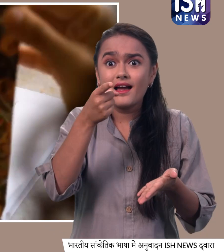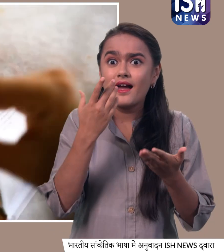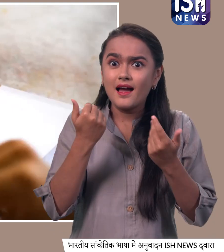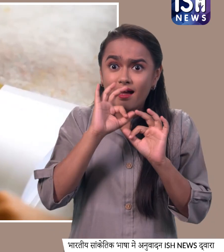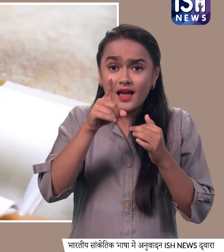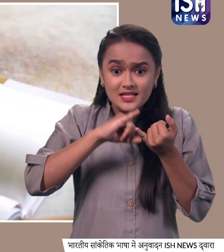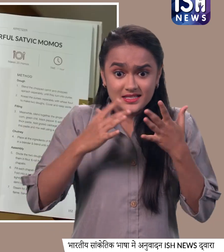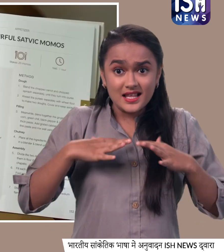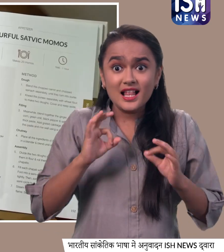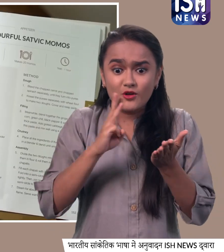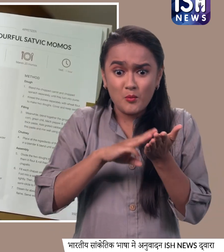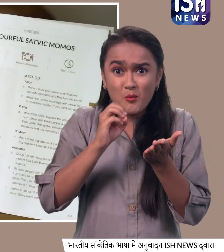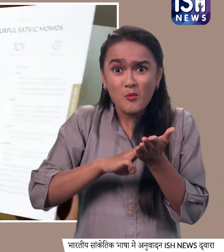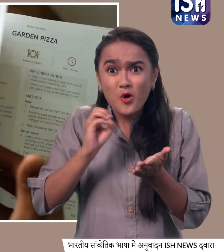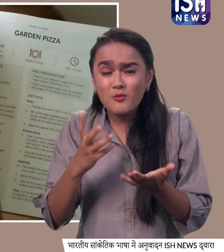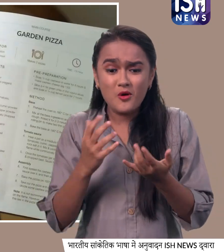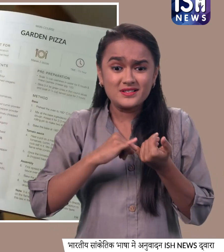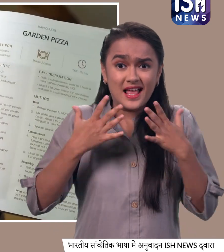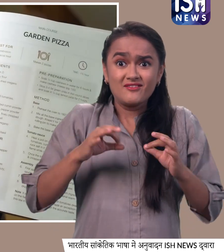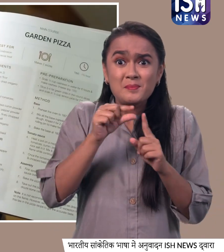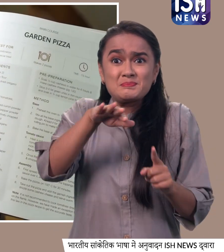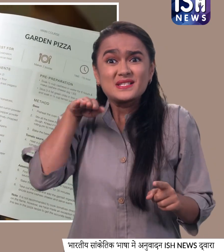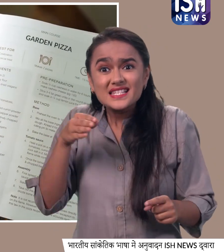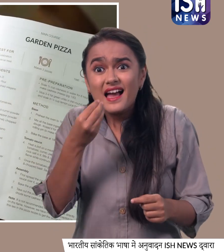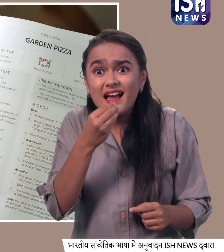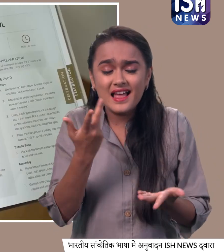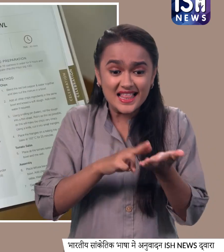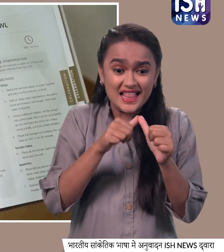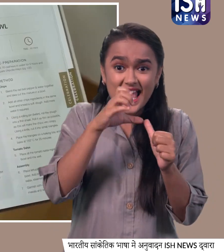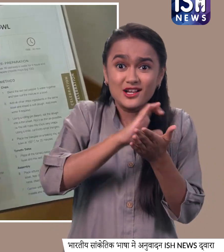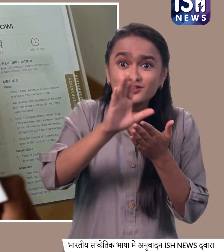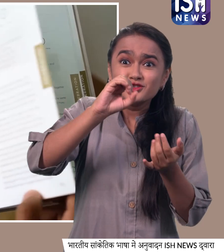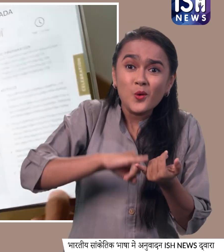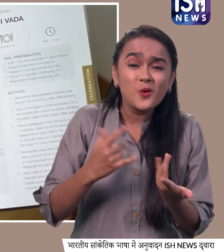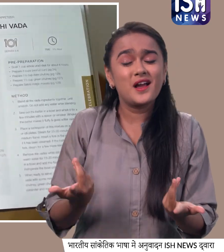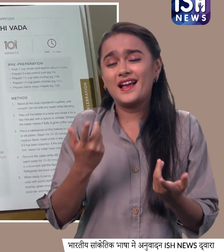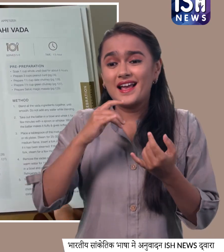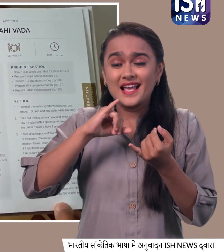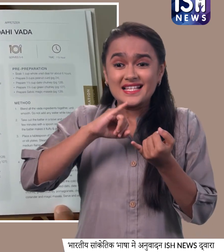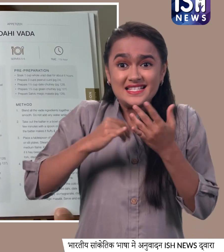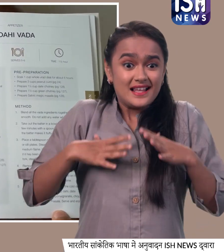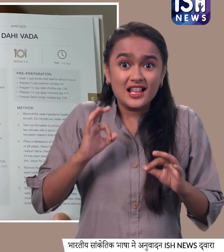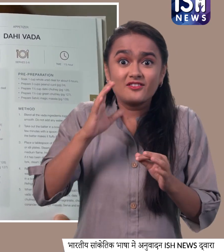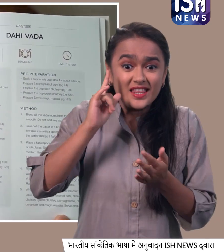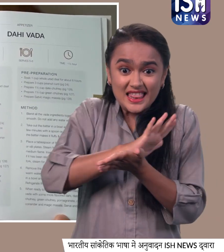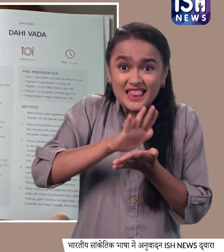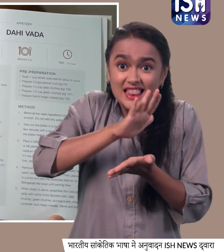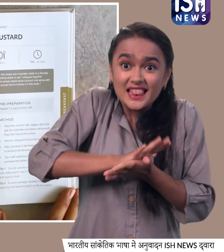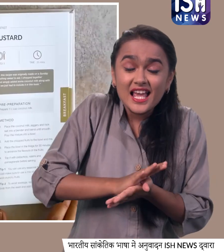In this, you can learn everything from Satvic Momos to Satvic Pizzas from Nachos to Satvic Dahi Wada recipes